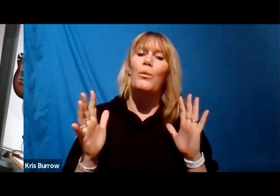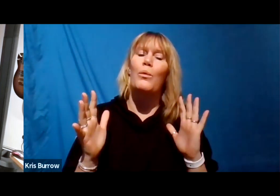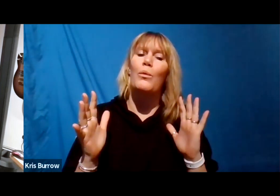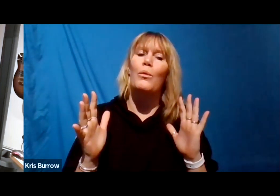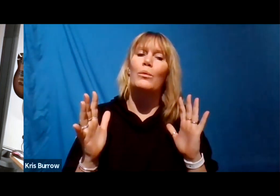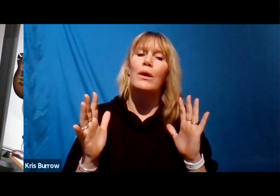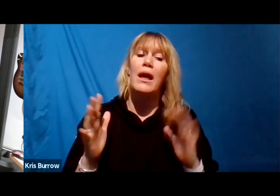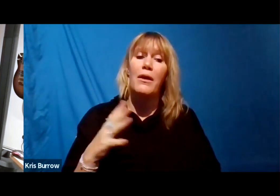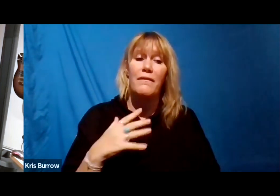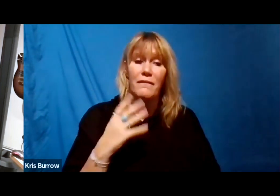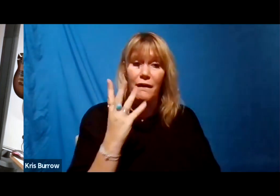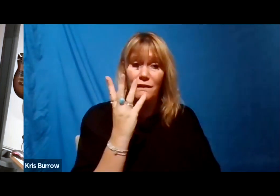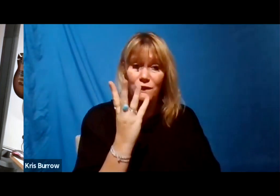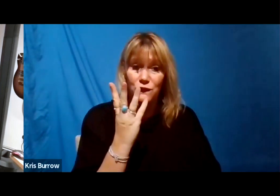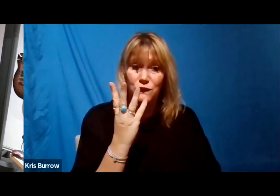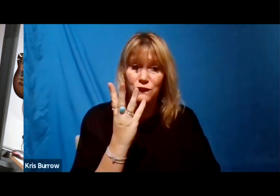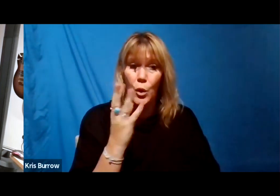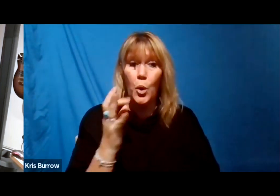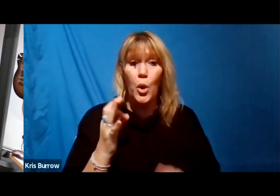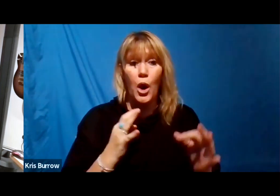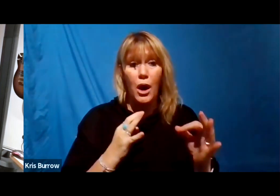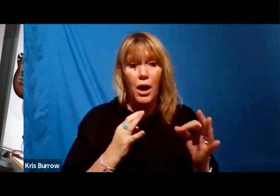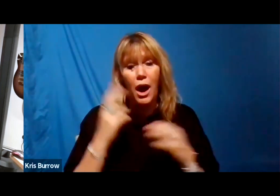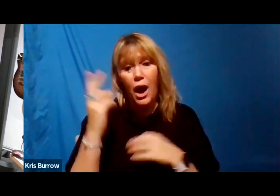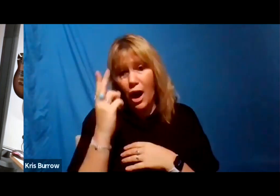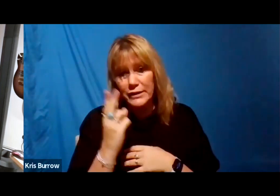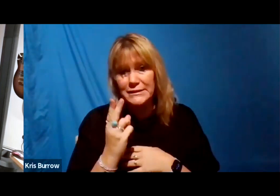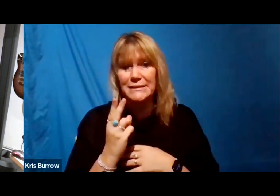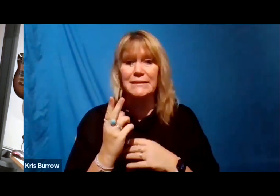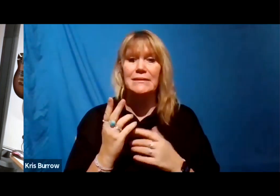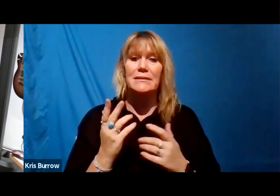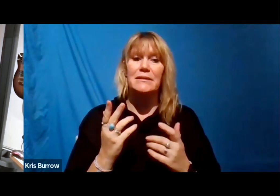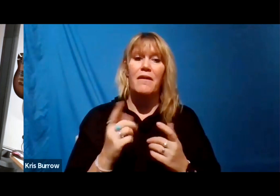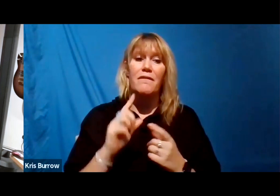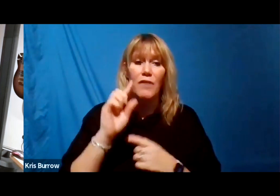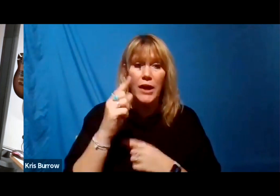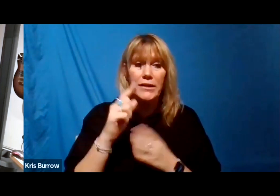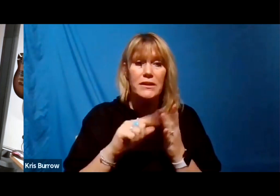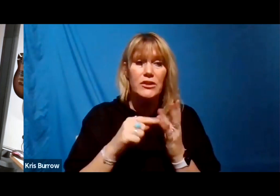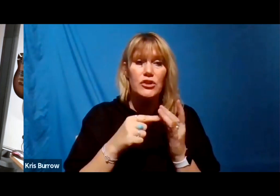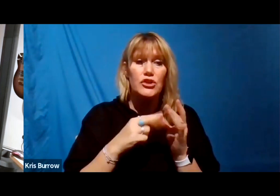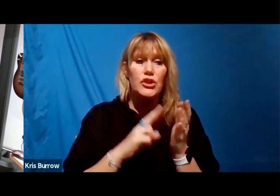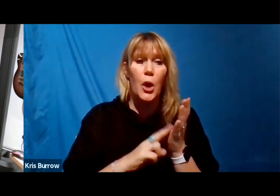have four artists playing this evening, first of all will be Jo-Anne Cox you